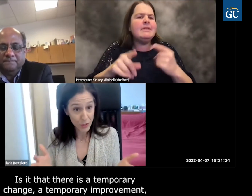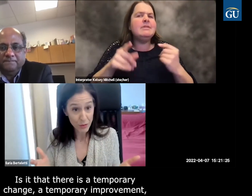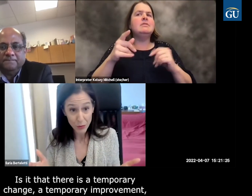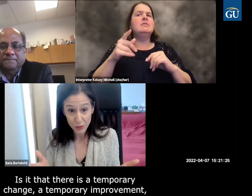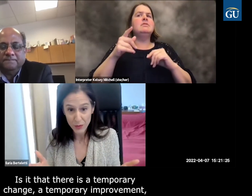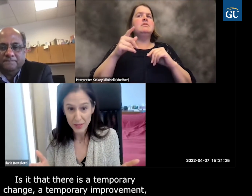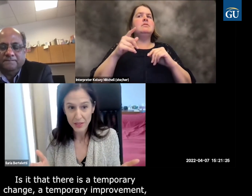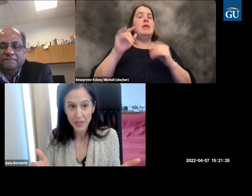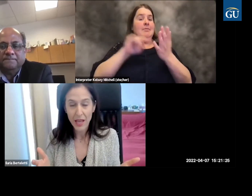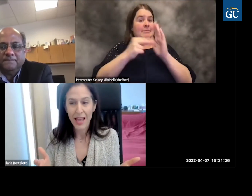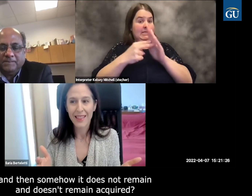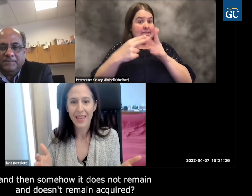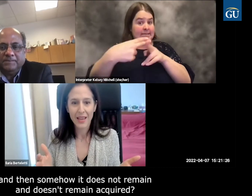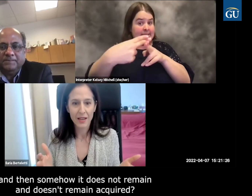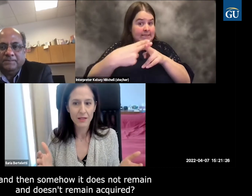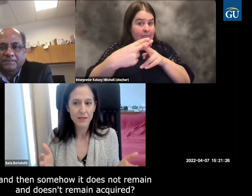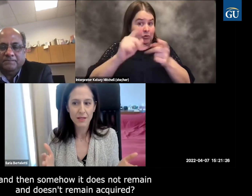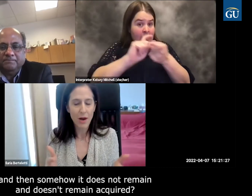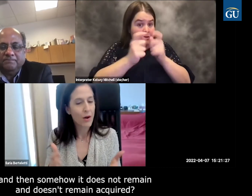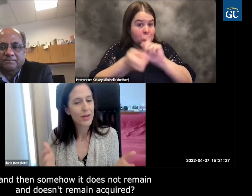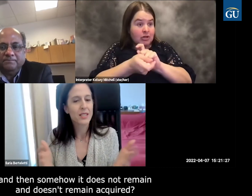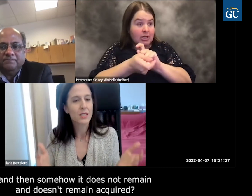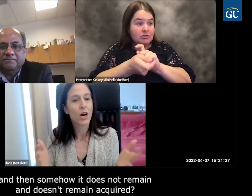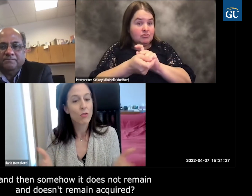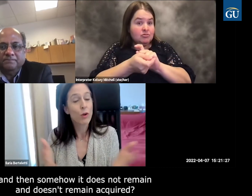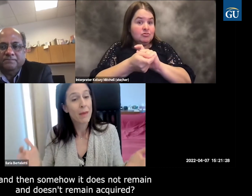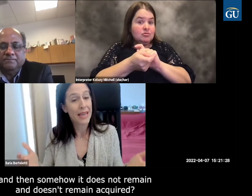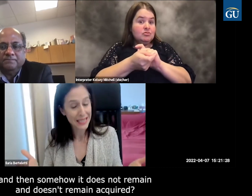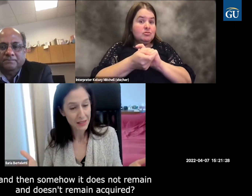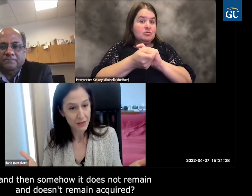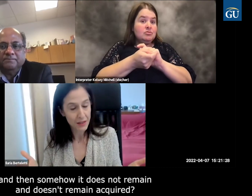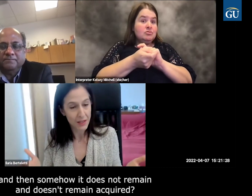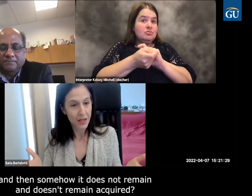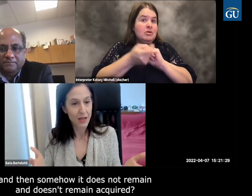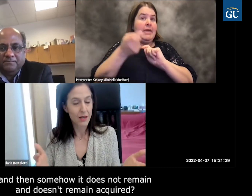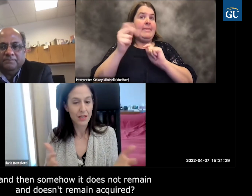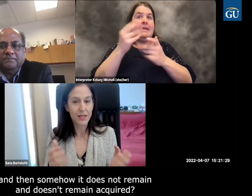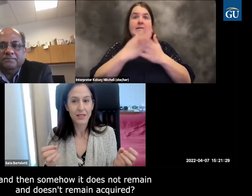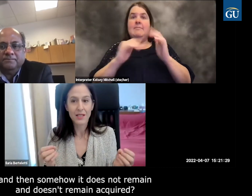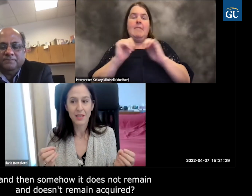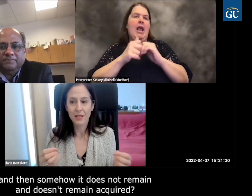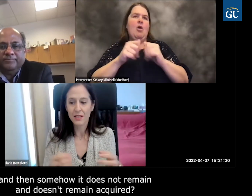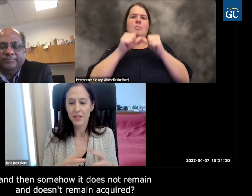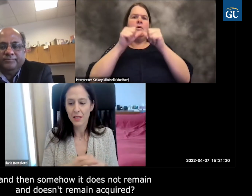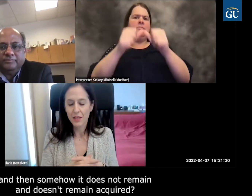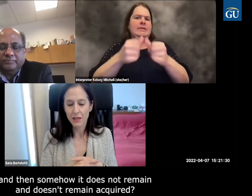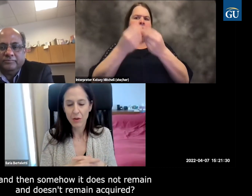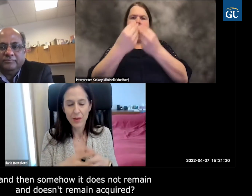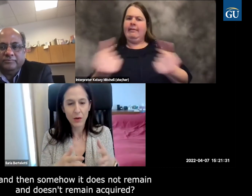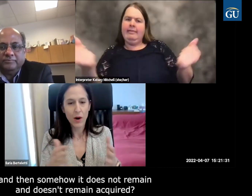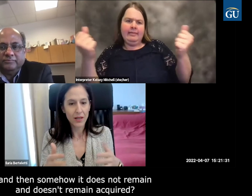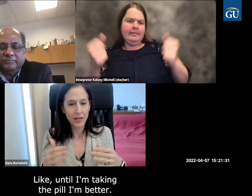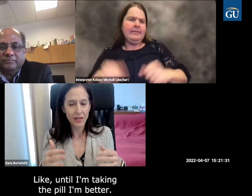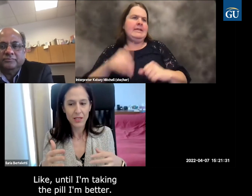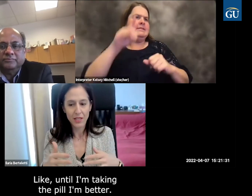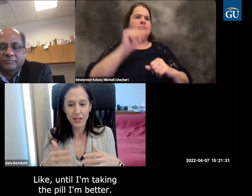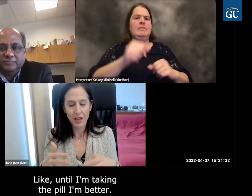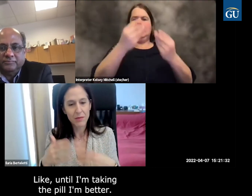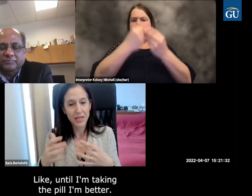improvement and then somehow it does not remain uh and it doesn't